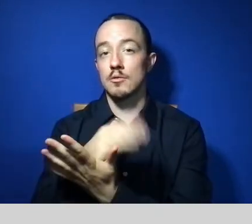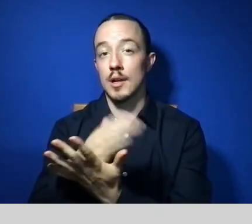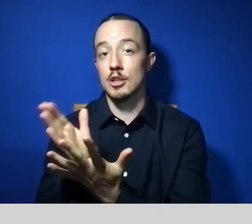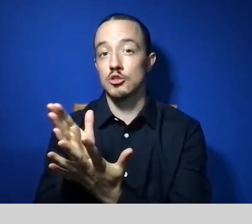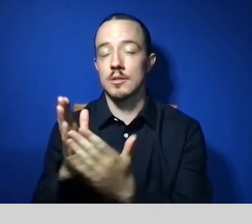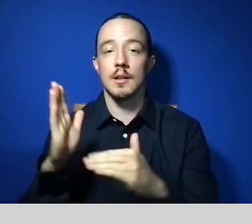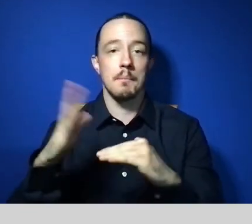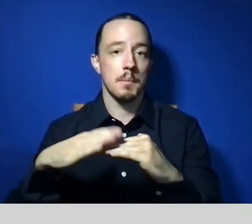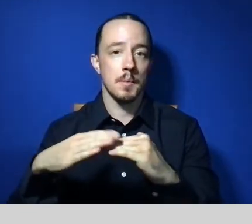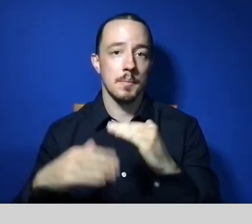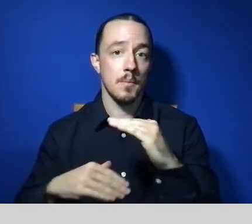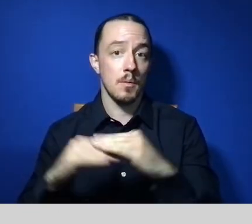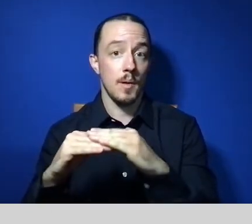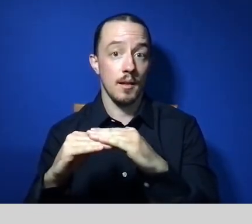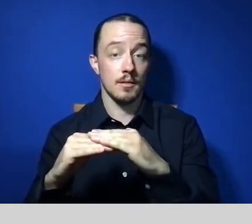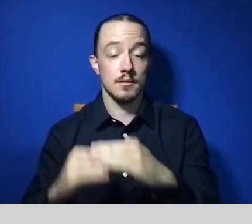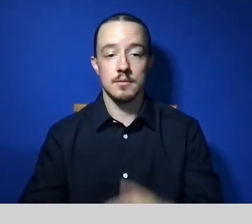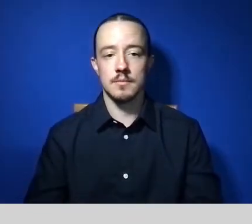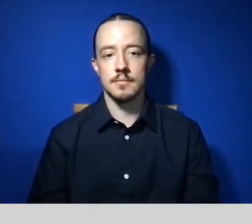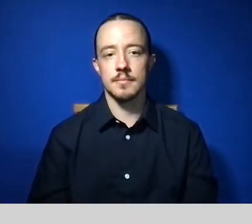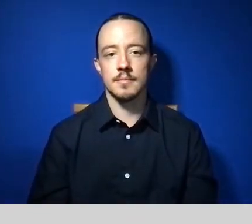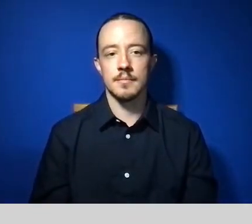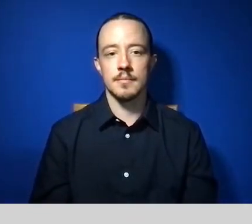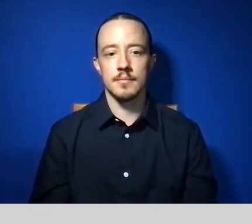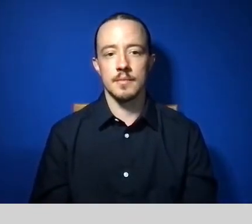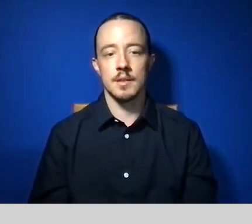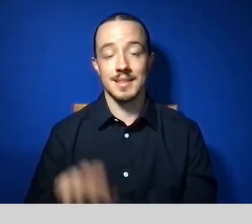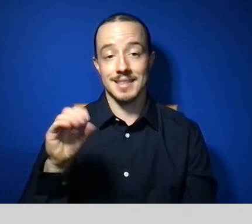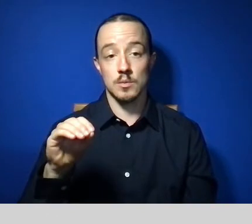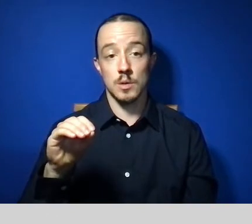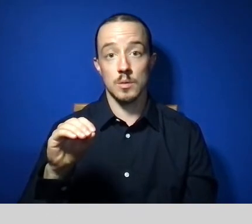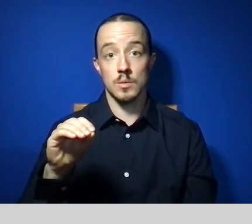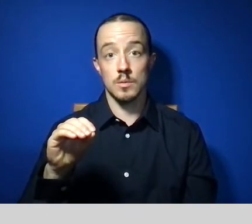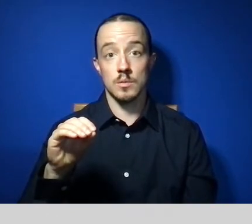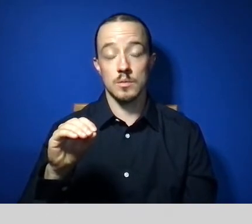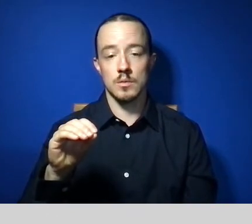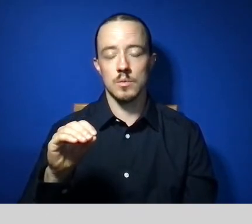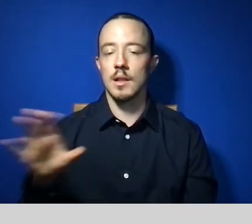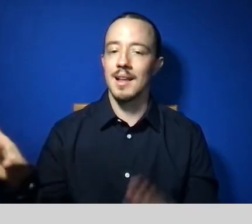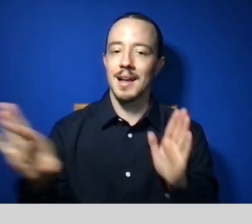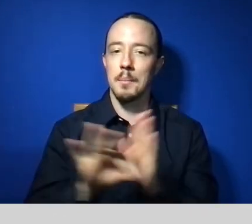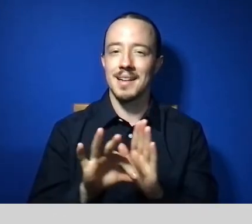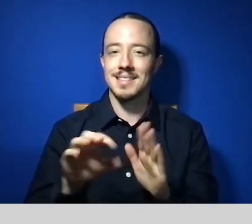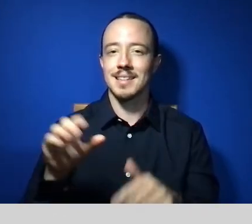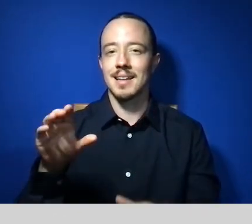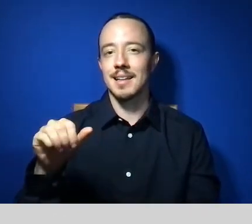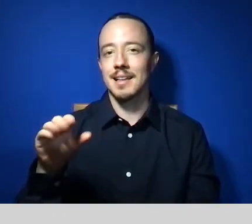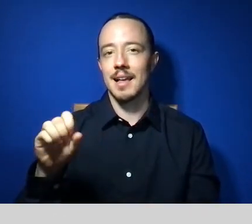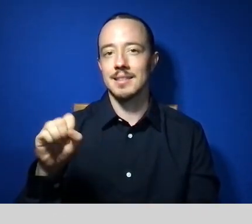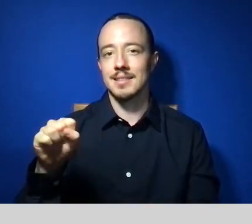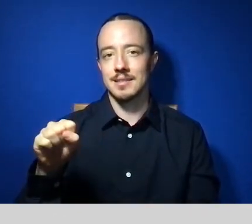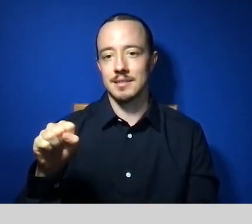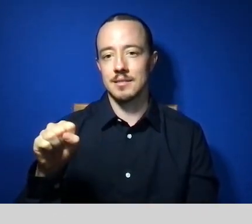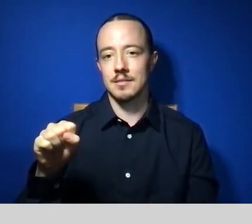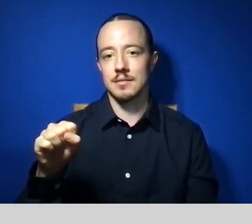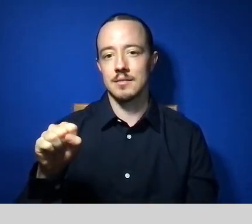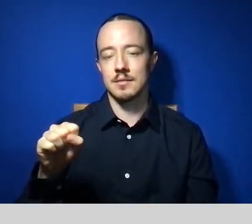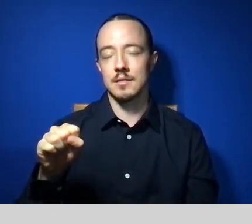the min and the max to the y-axis. So I'm going from zero. I picked cases over.